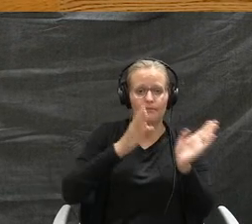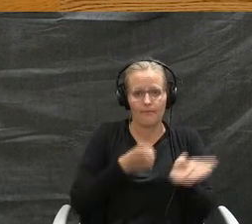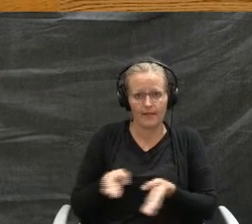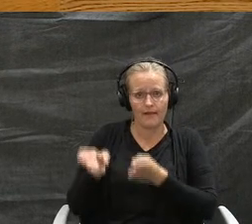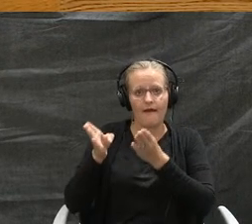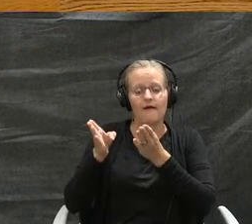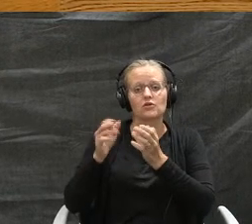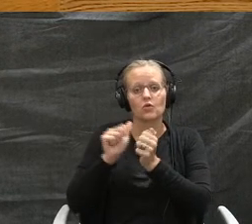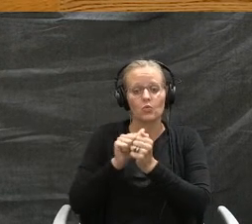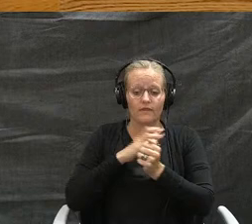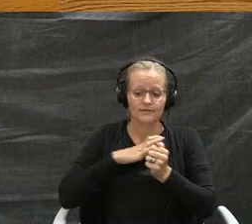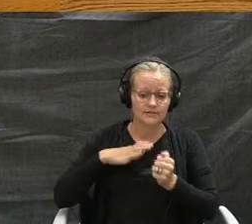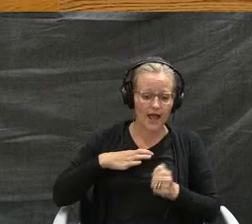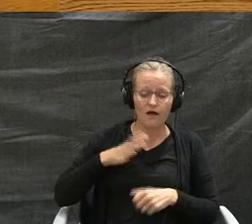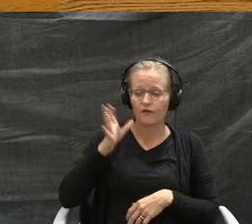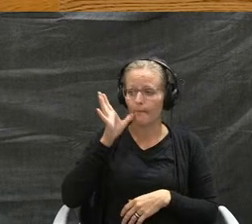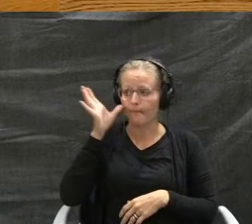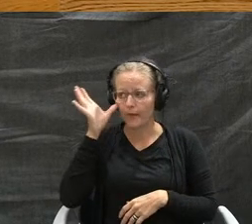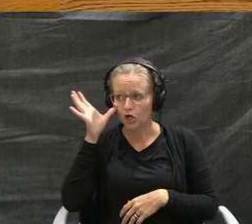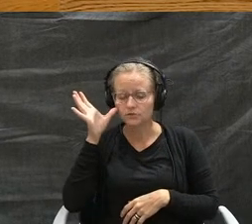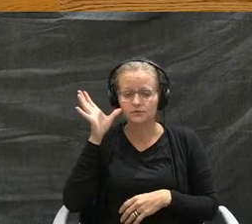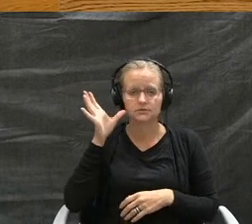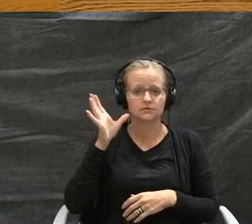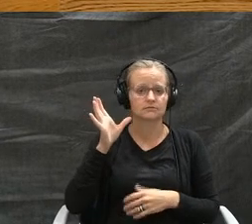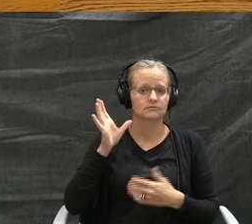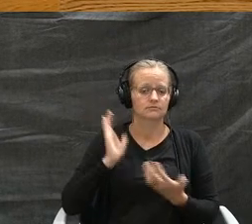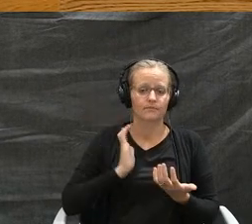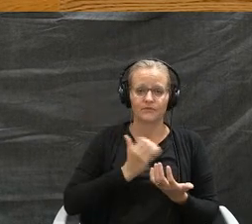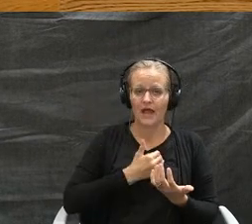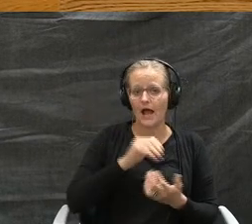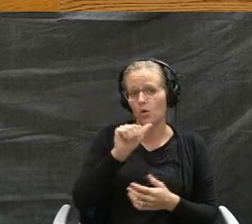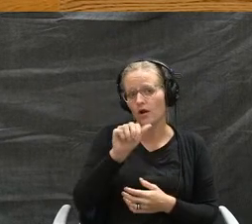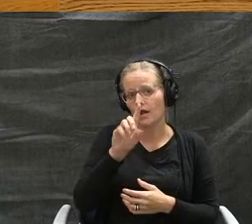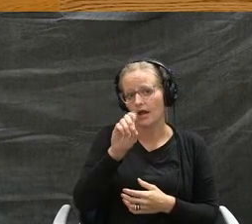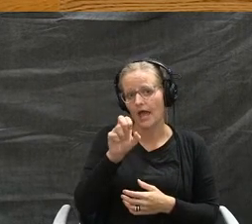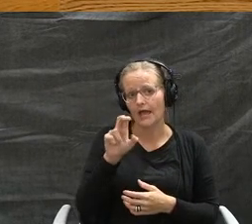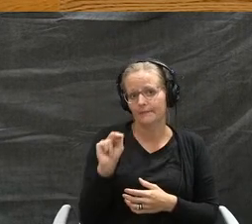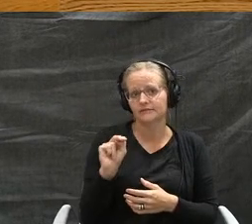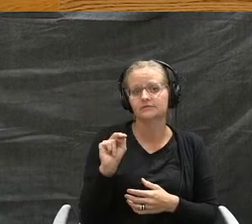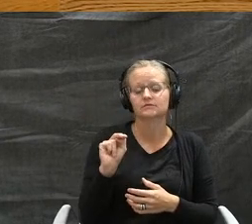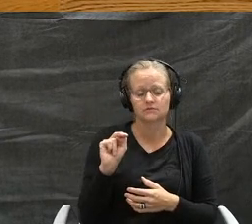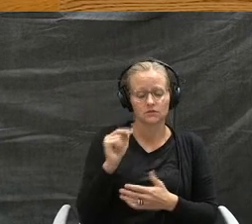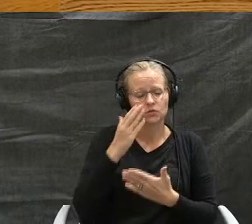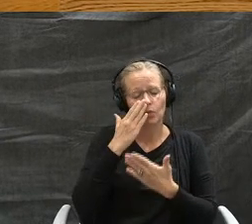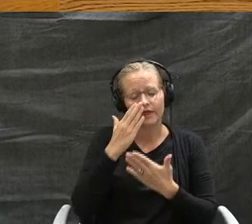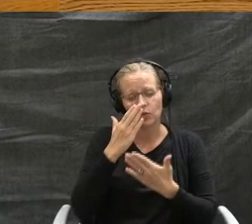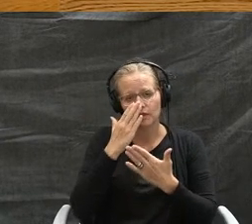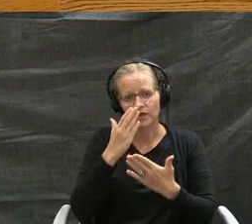we have between staff and parents. An R administration. So many, many things. It's not an